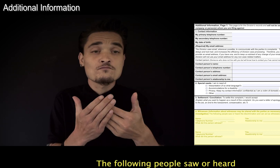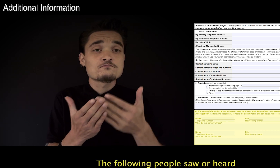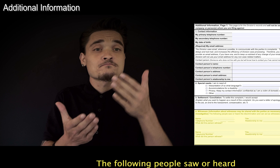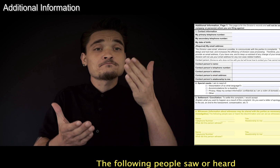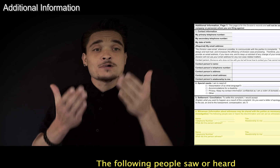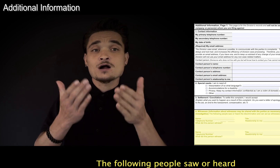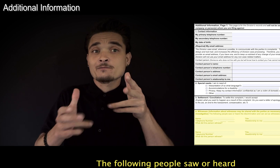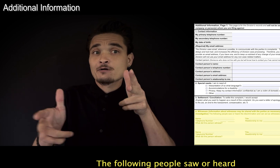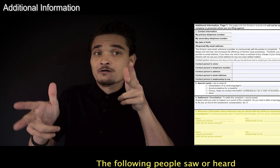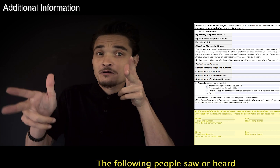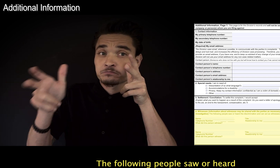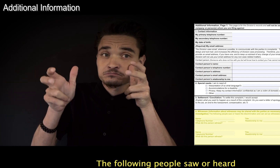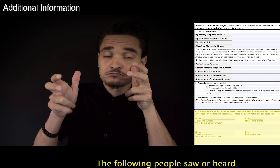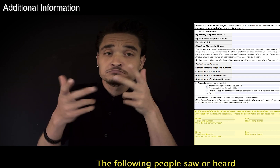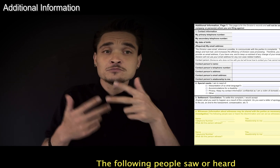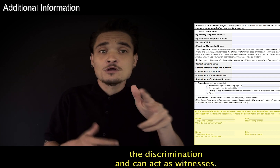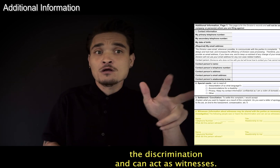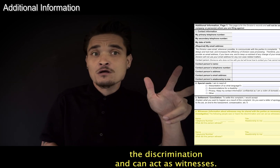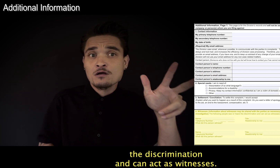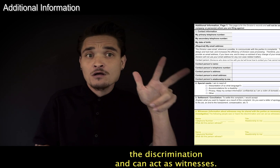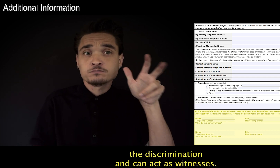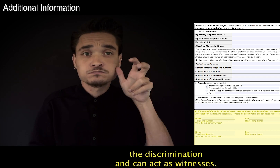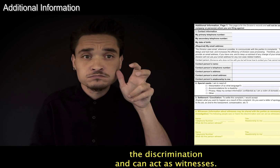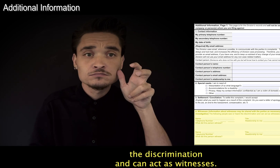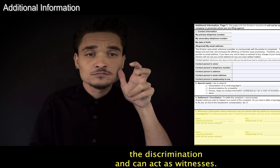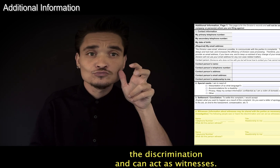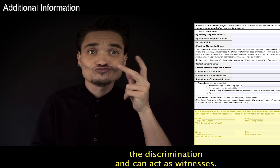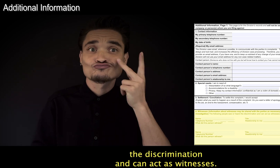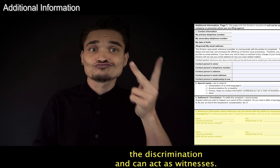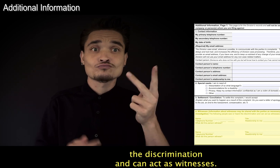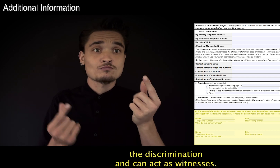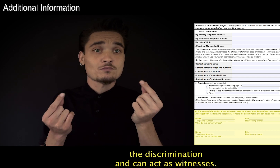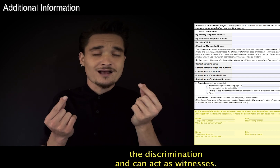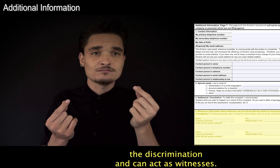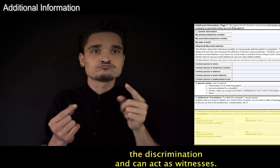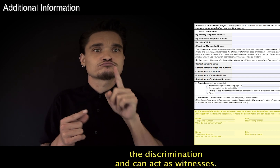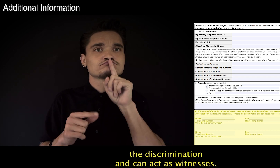The following people saw or heard the discrimination and can act as witnesses.